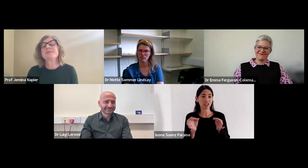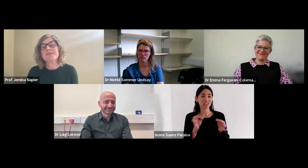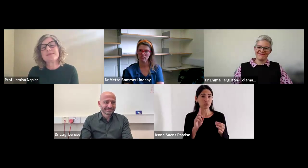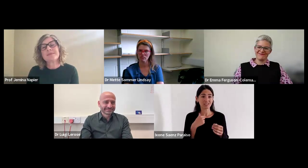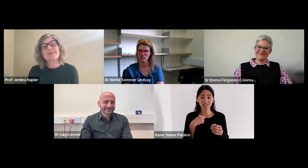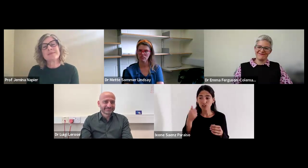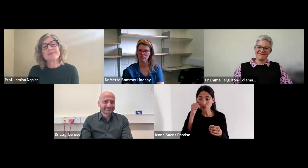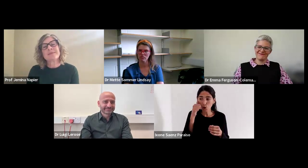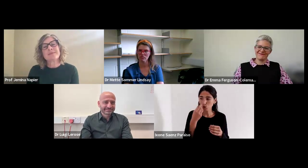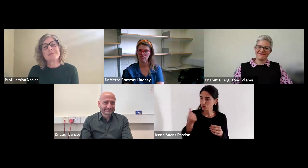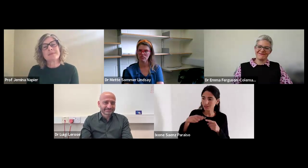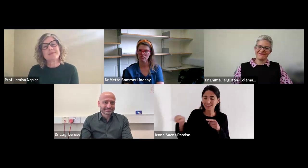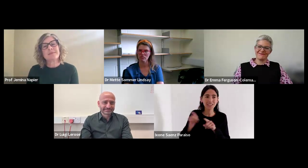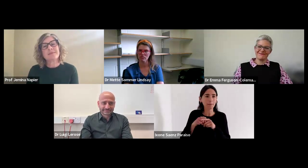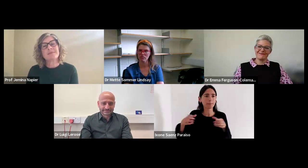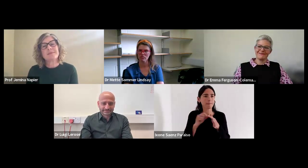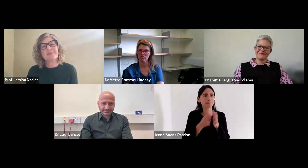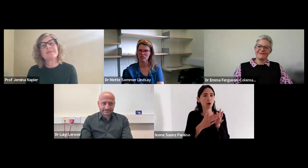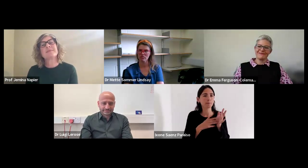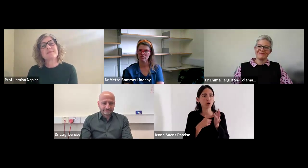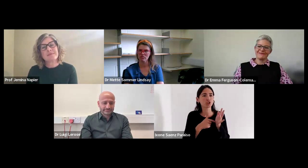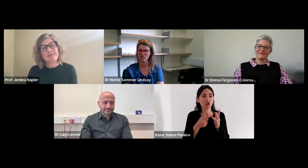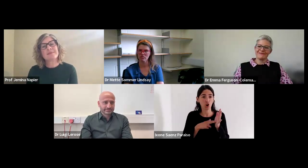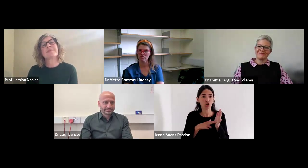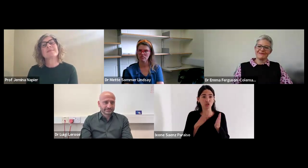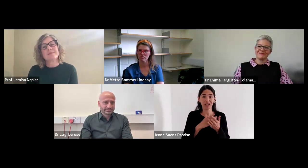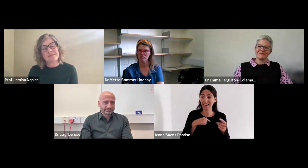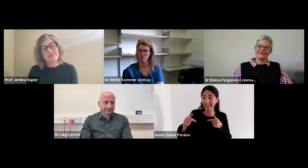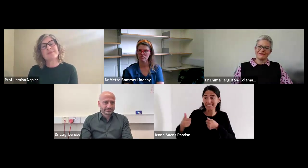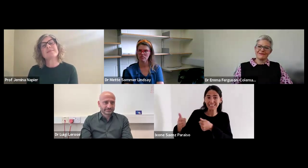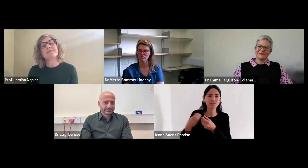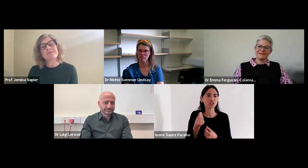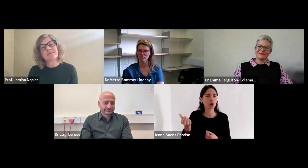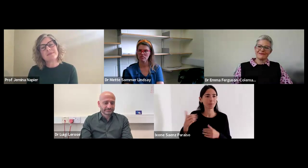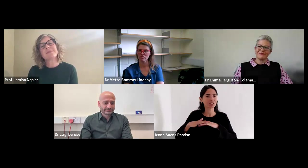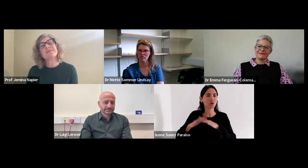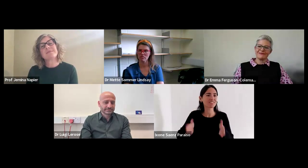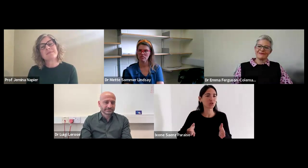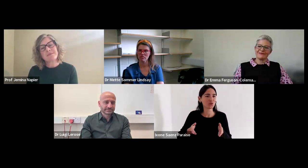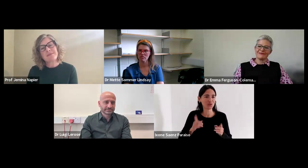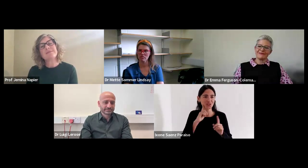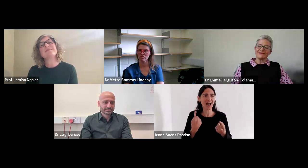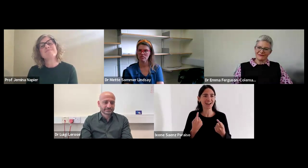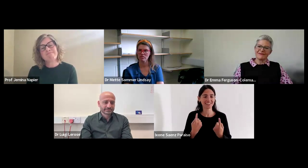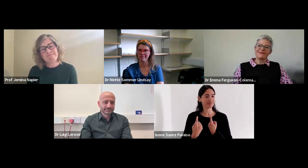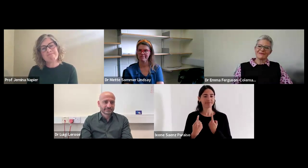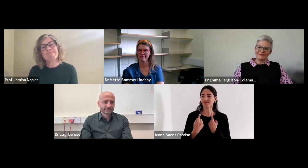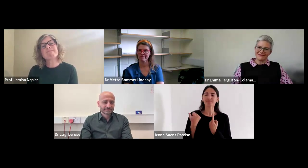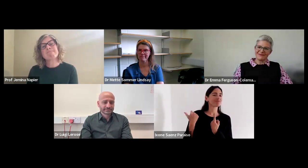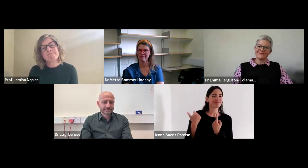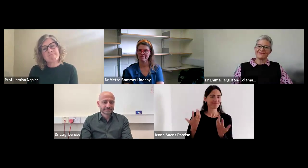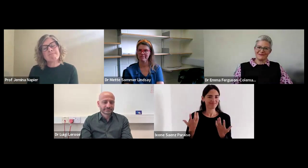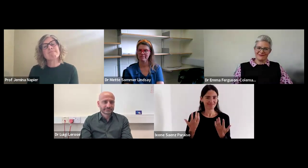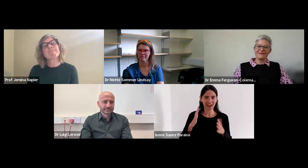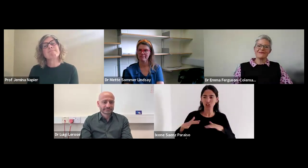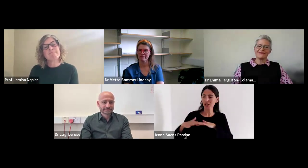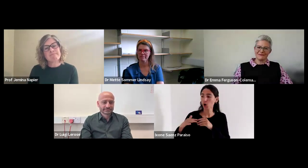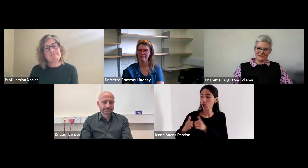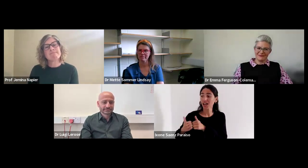Ixone: as a PhD student, if I have people in the same group, I have to network, it's part